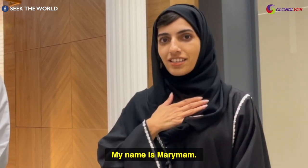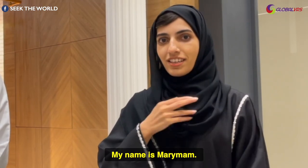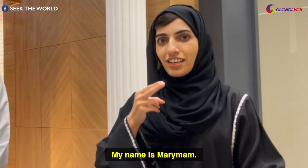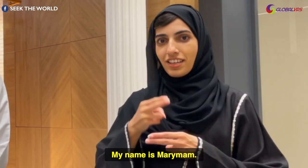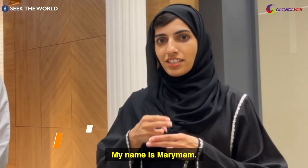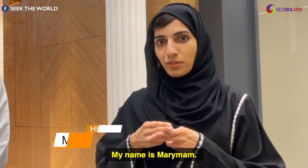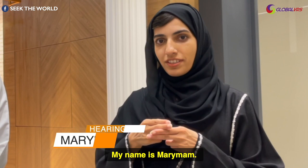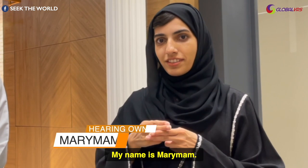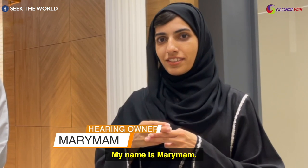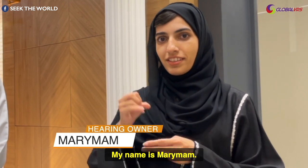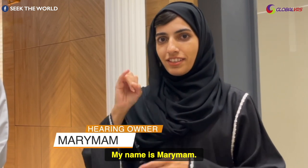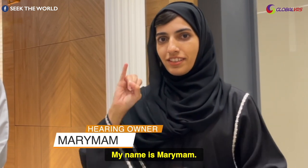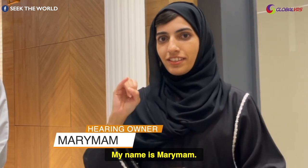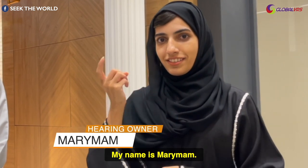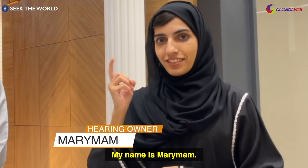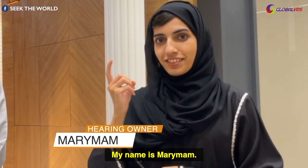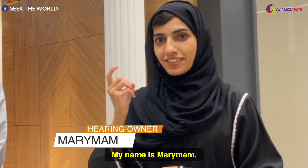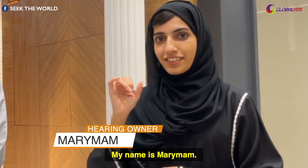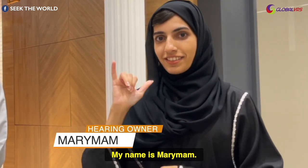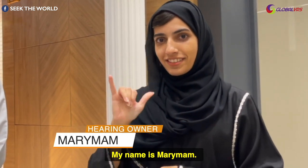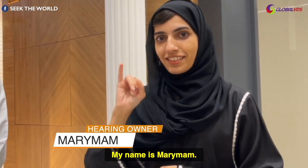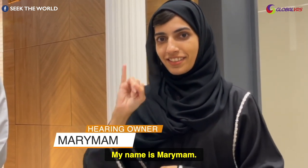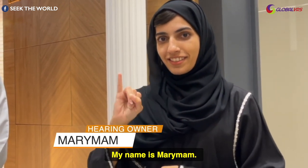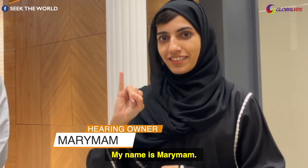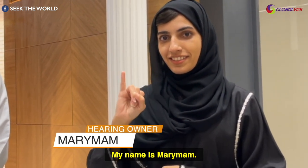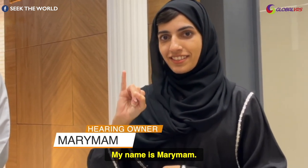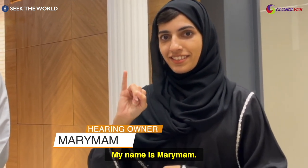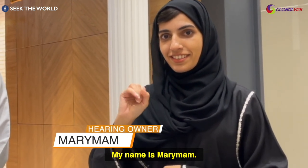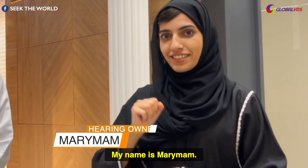My name is Marymam.